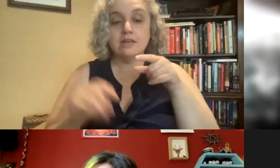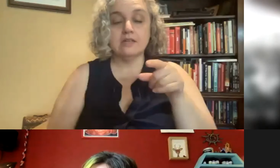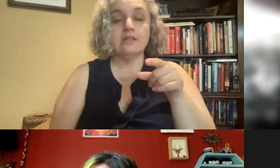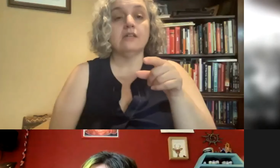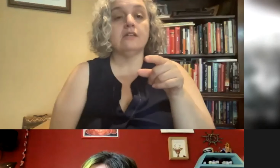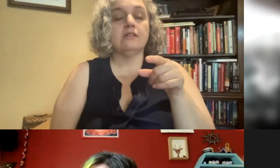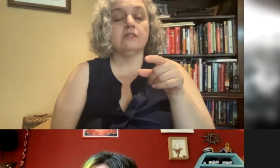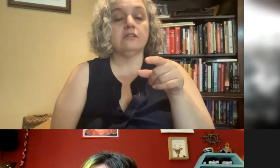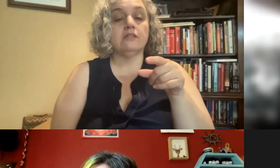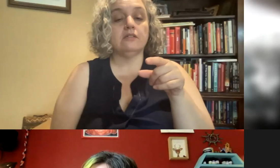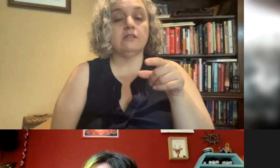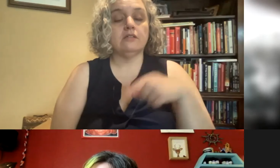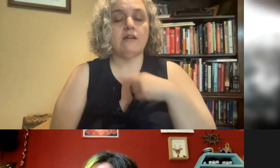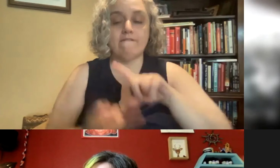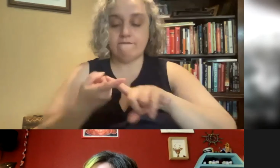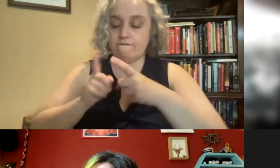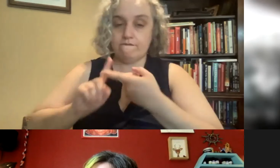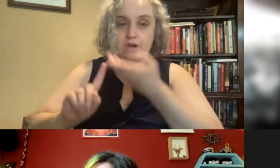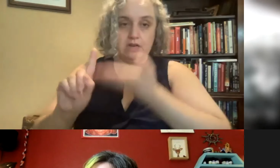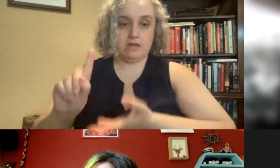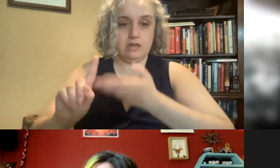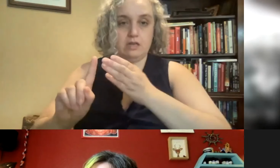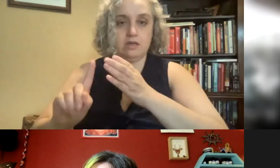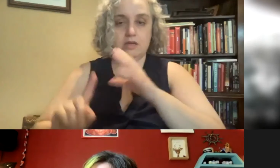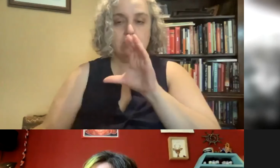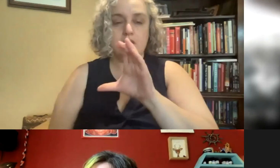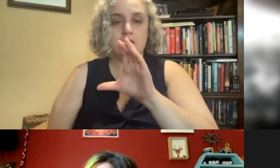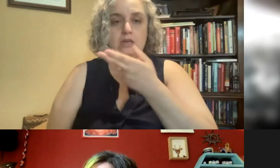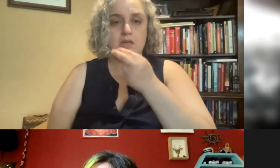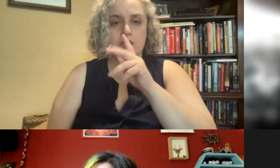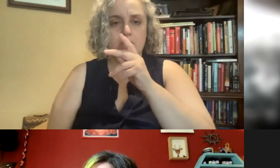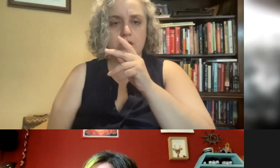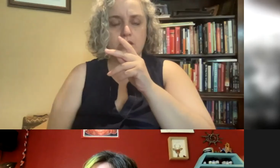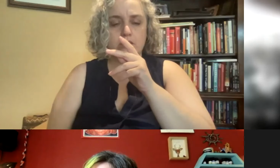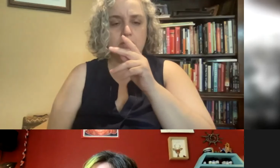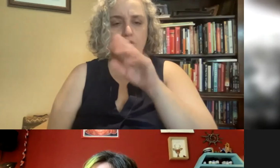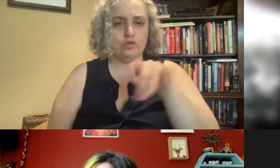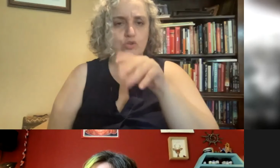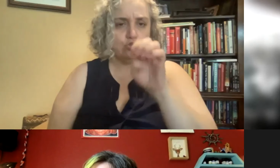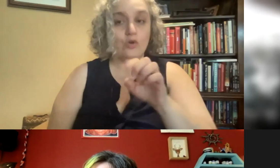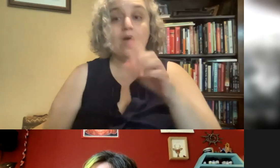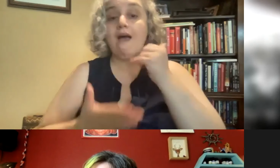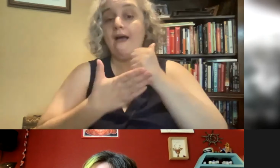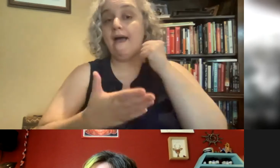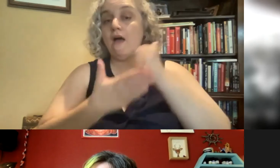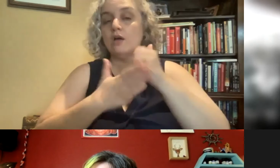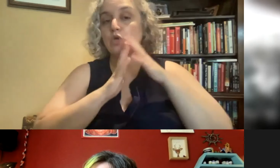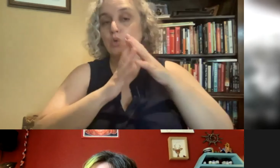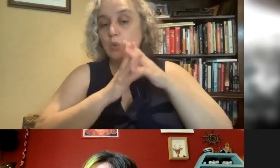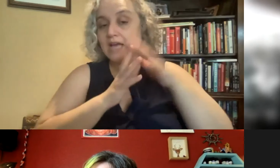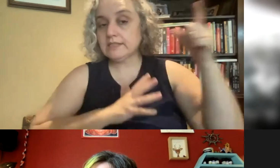I've got a friend, his name is Chris . He's helping US police departments and government agencies with